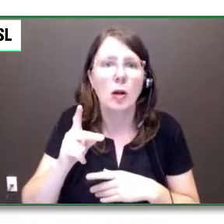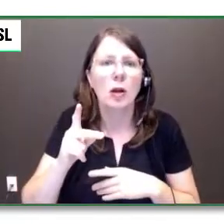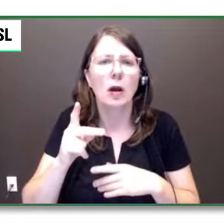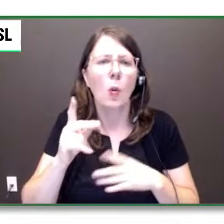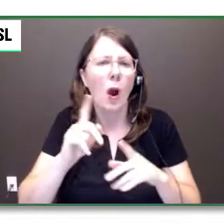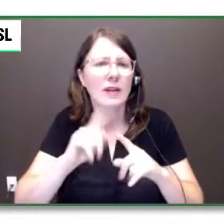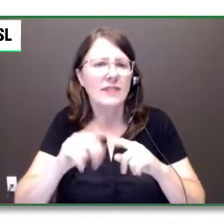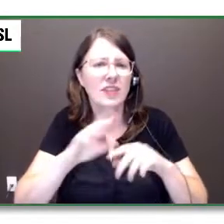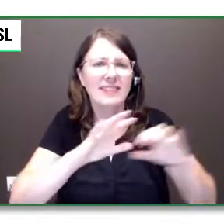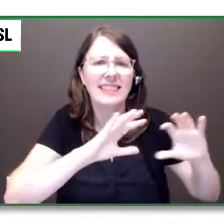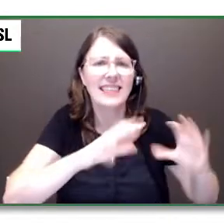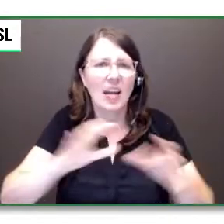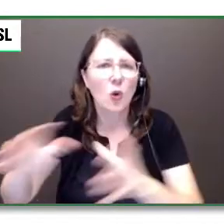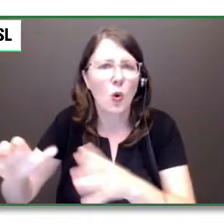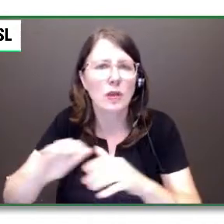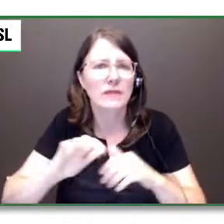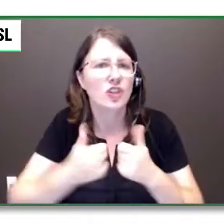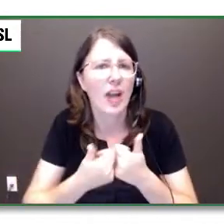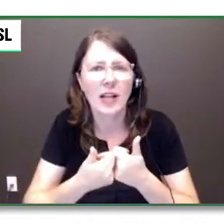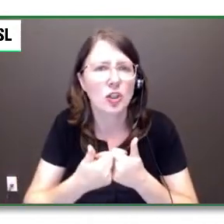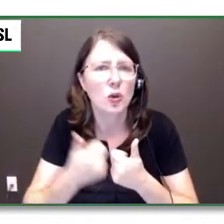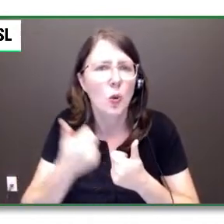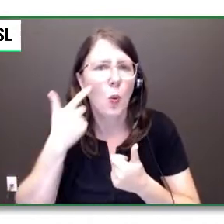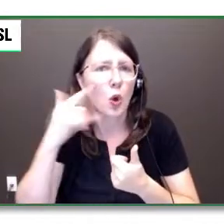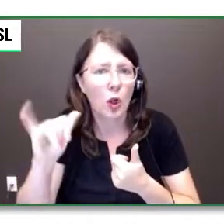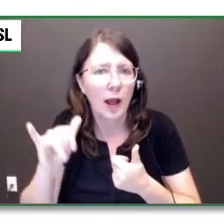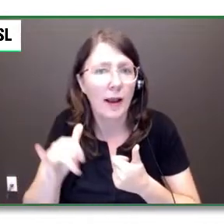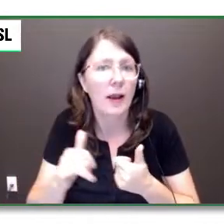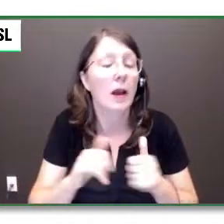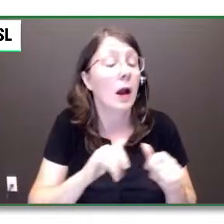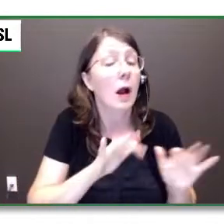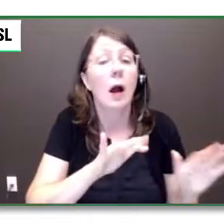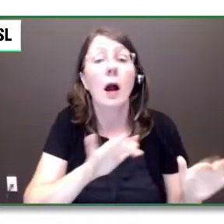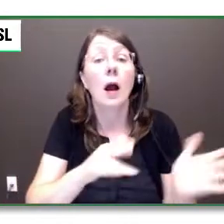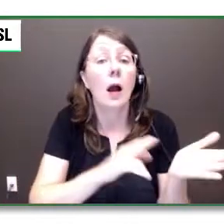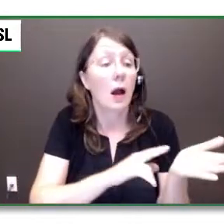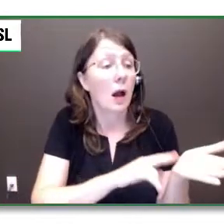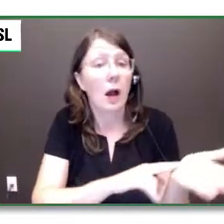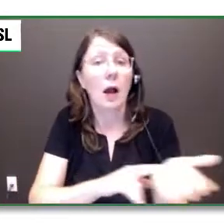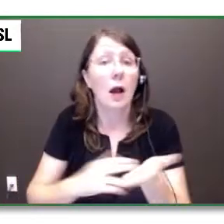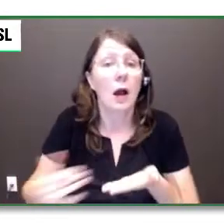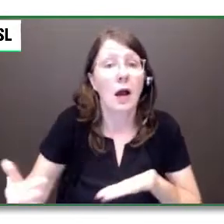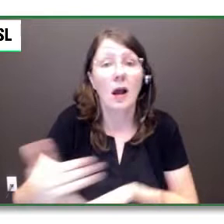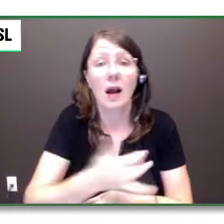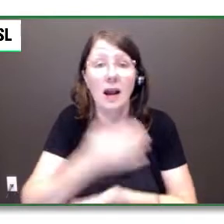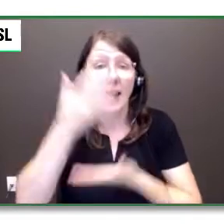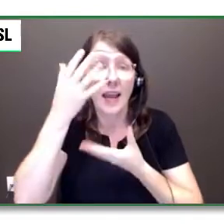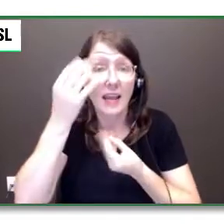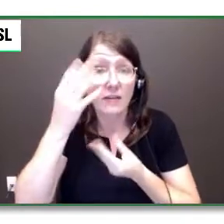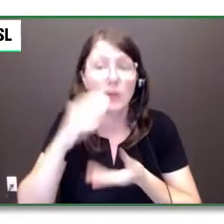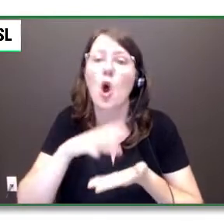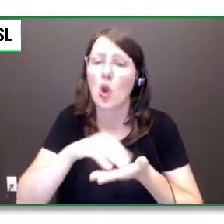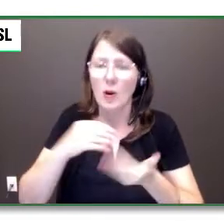is that there's a preparation stage, a planning stage, and um a enjoyment stage where you're actually